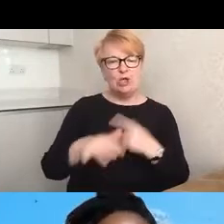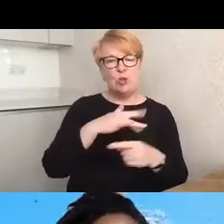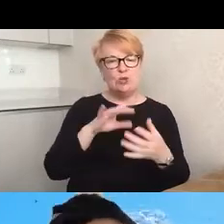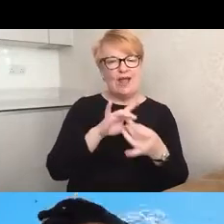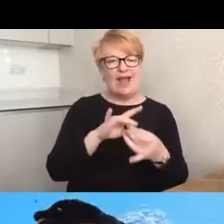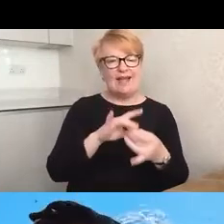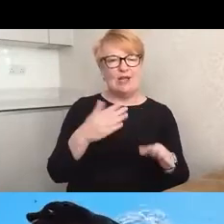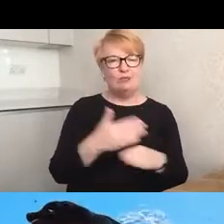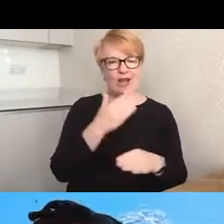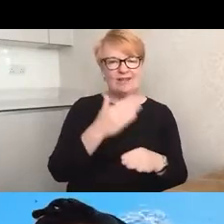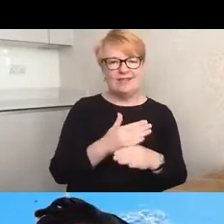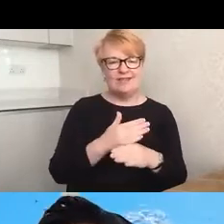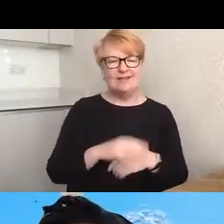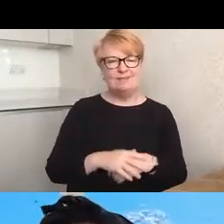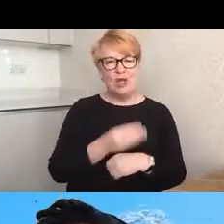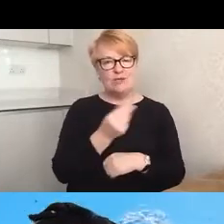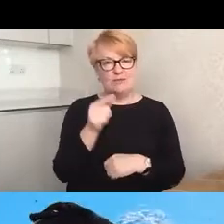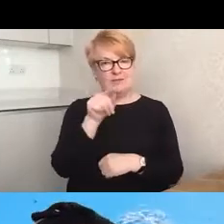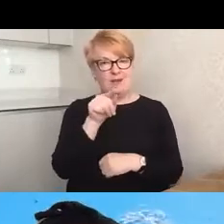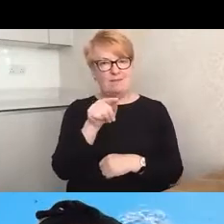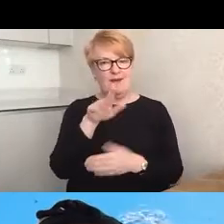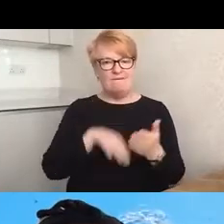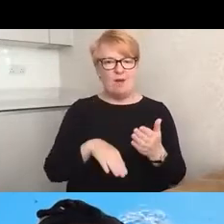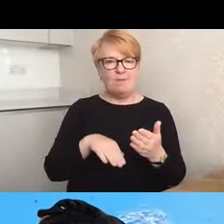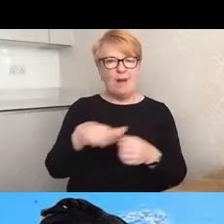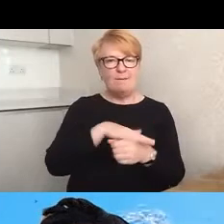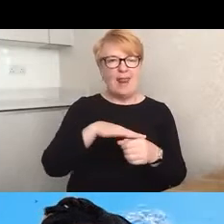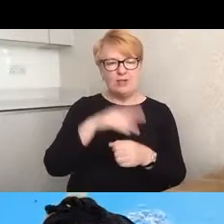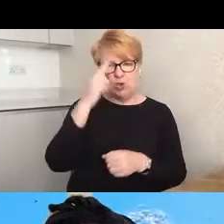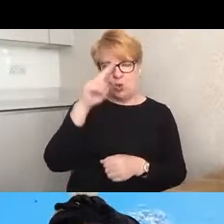Quite a few of these are from a place called Africa House, which was in Dalston,